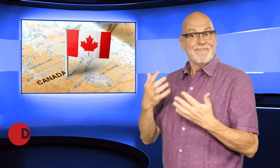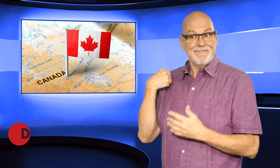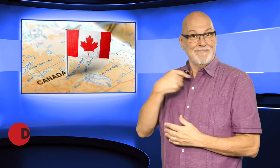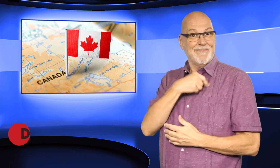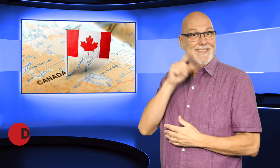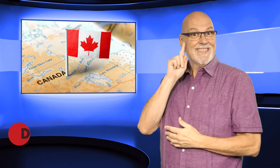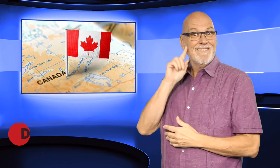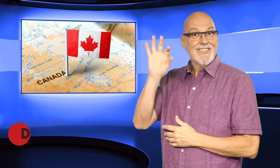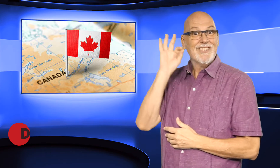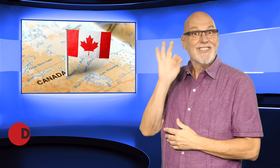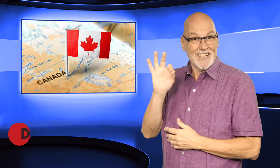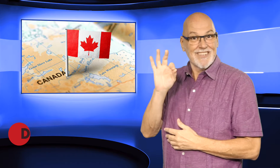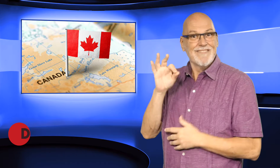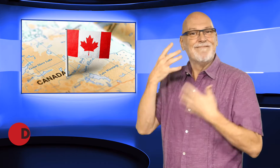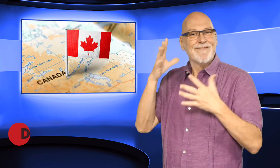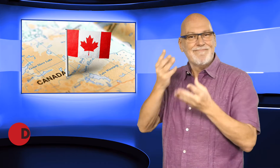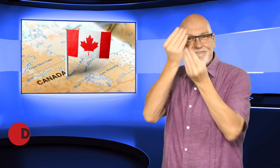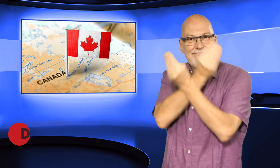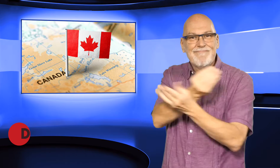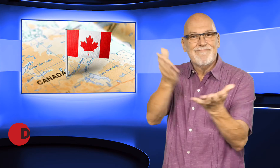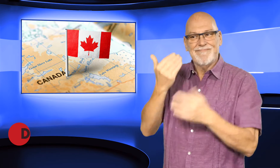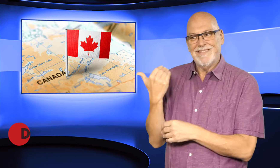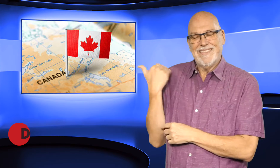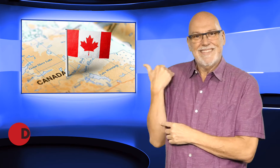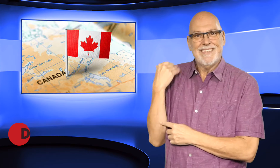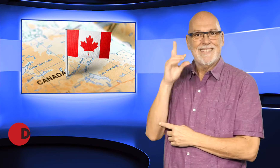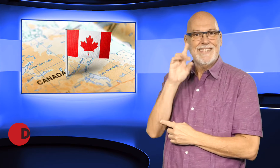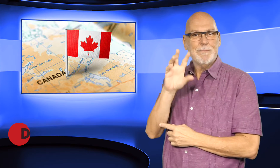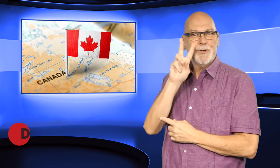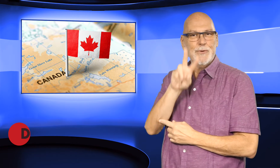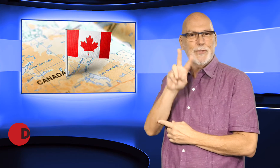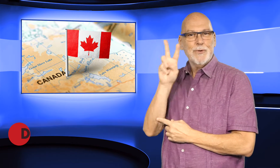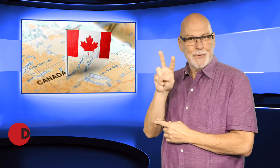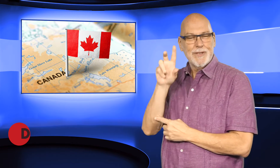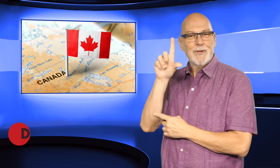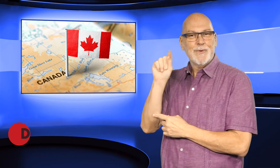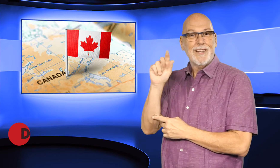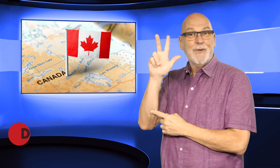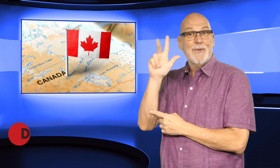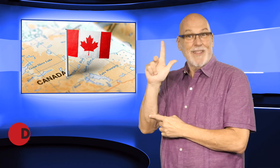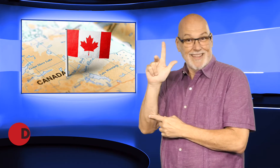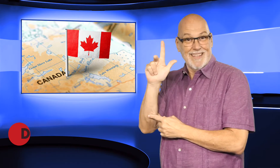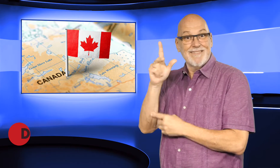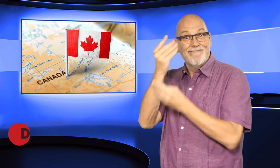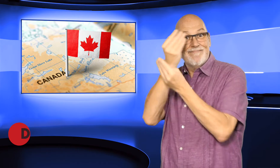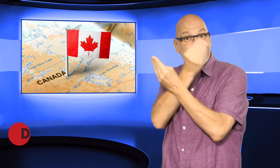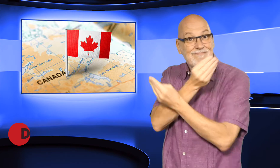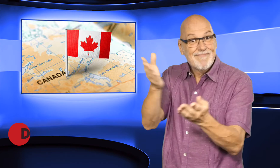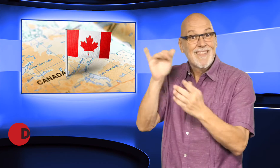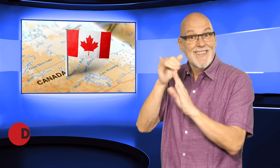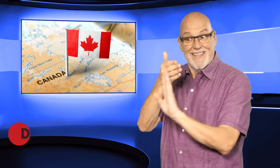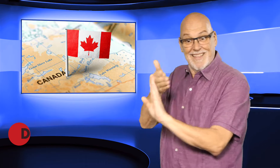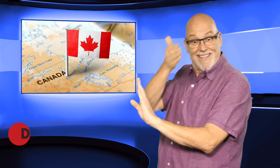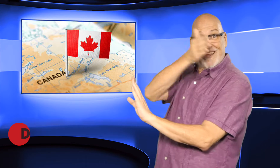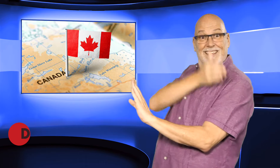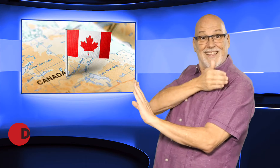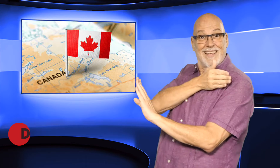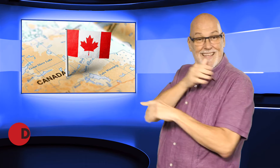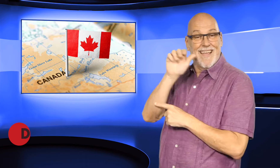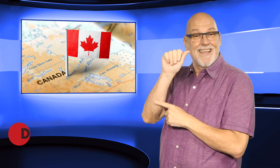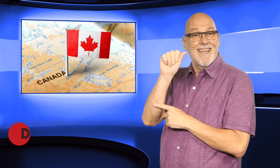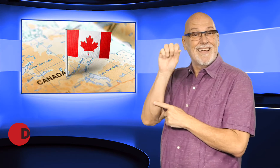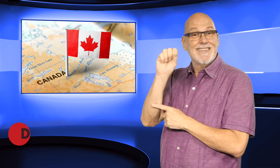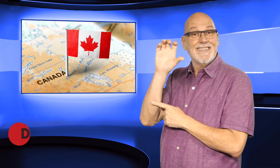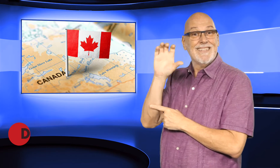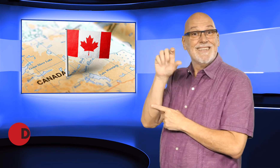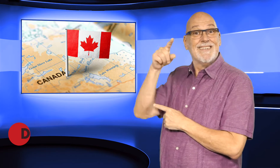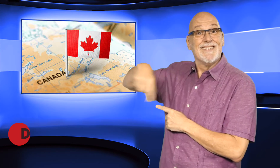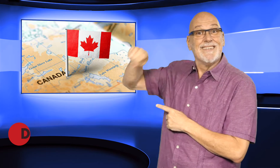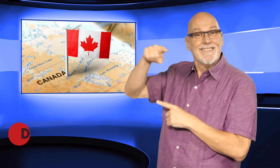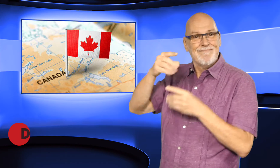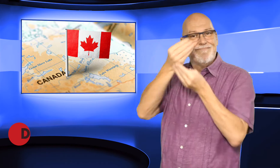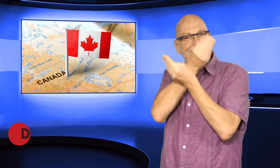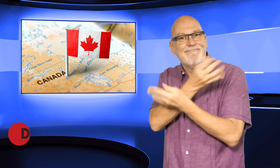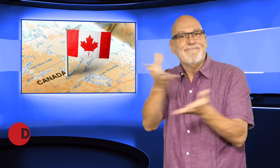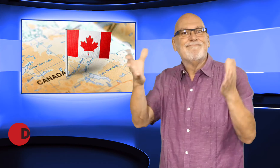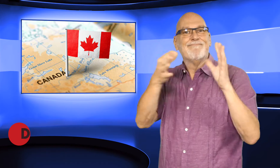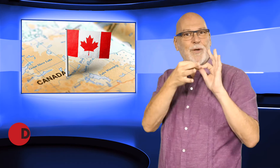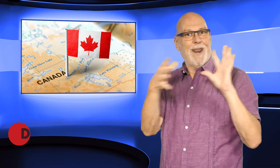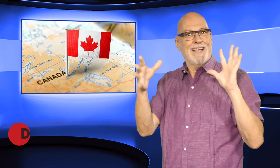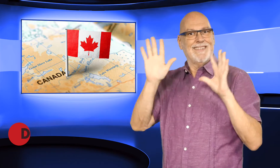DeafDots reported in our 22 December 2023 report that ASC released